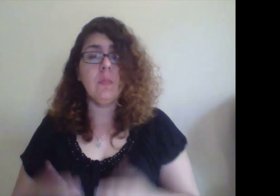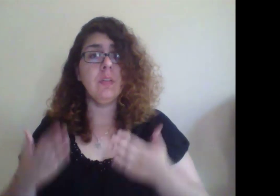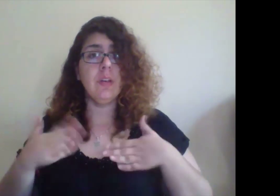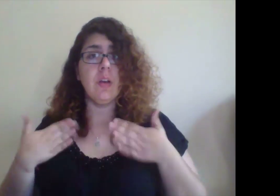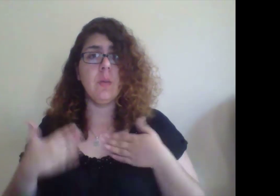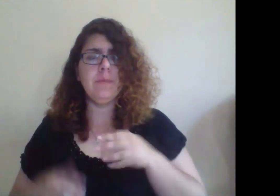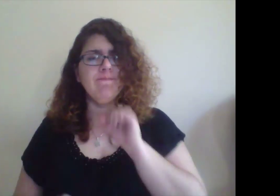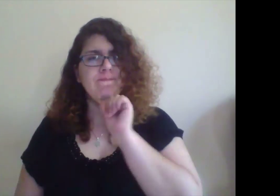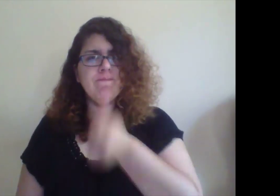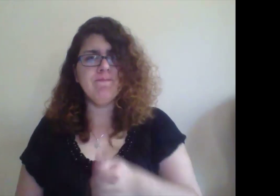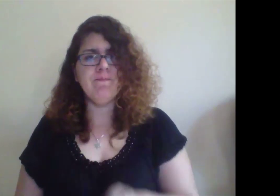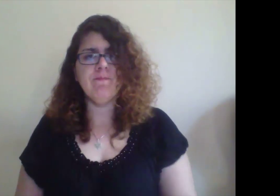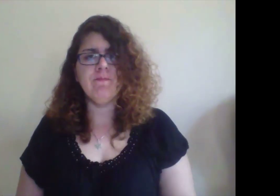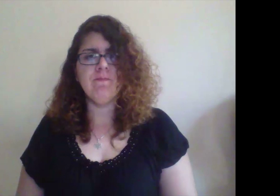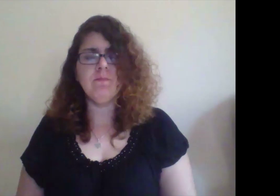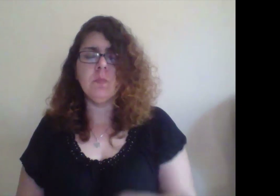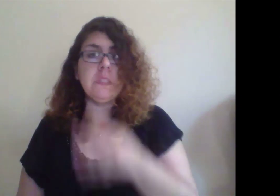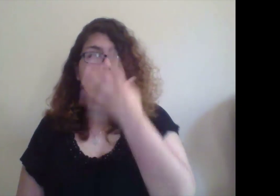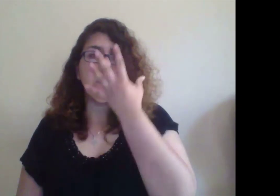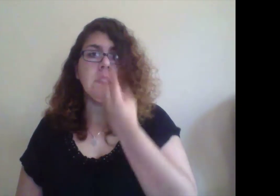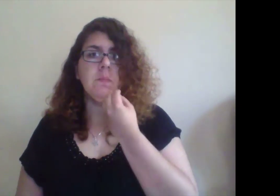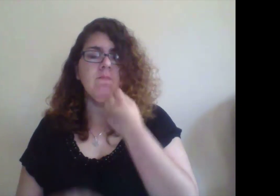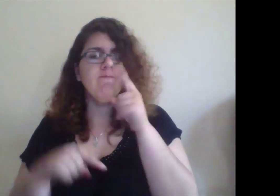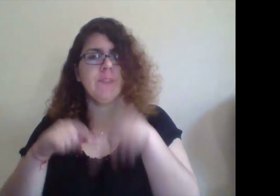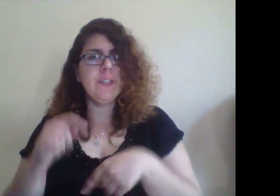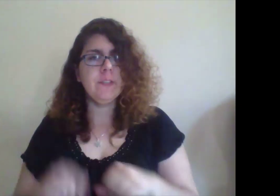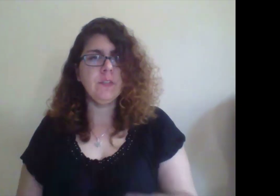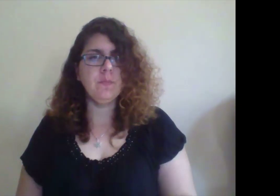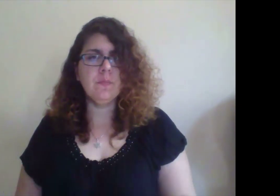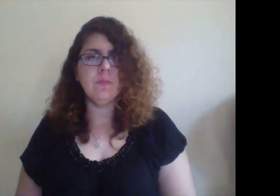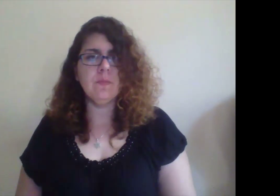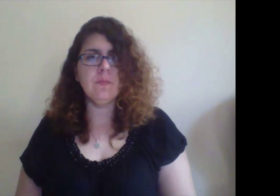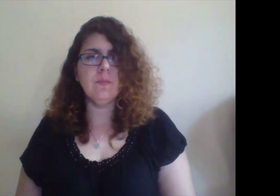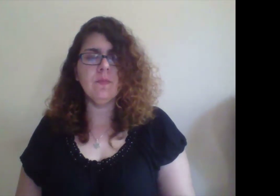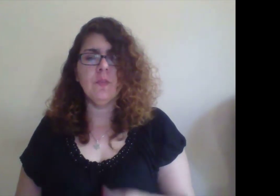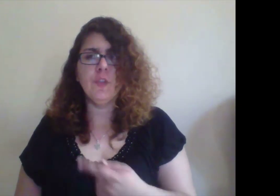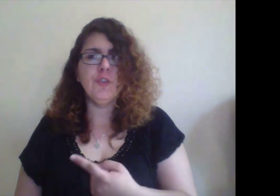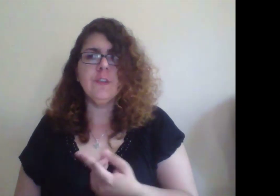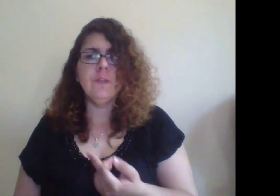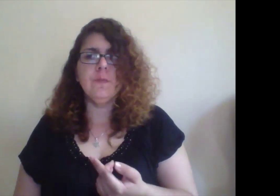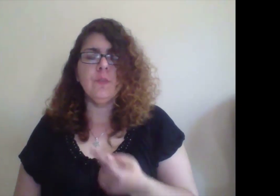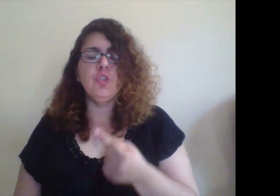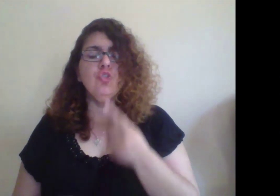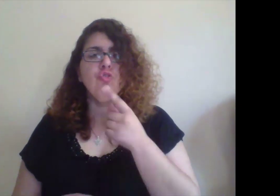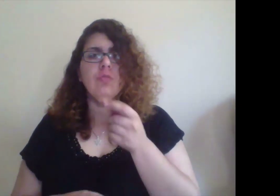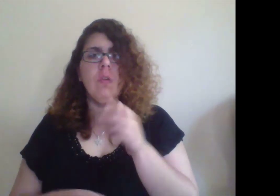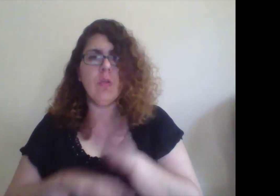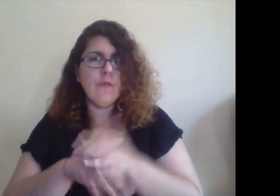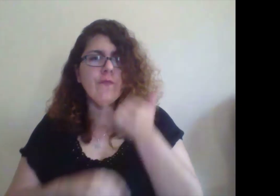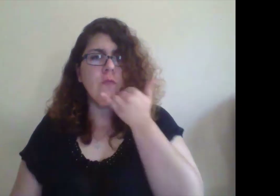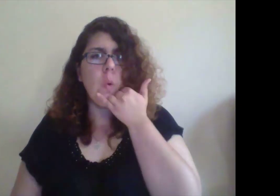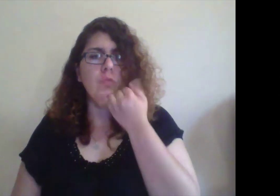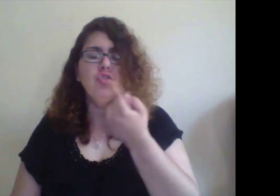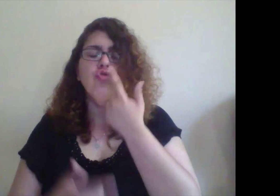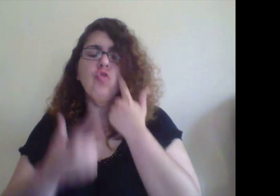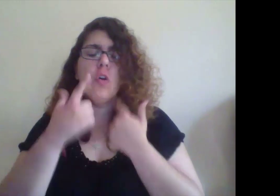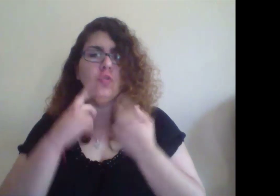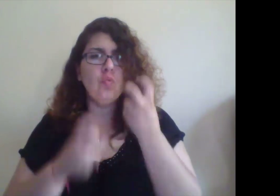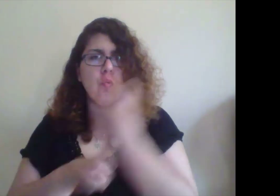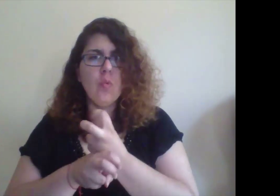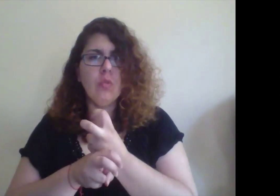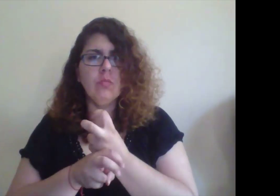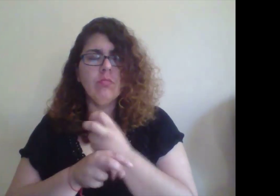when she is deprived of joy, when she is not sleeping, when she is crying so hard on the phone